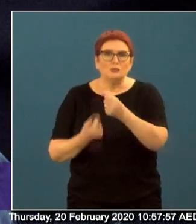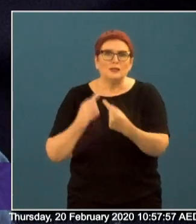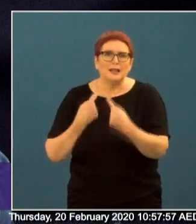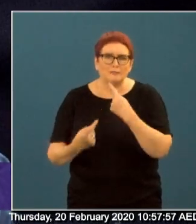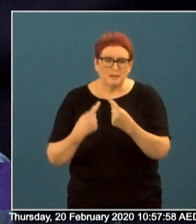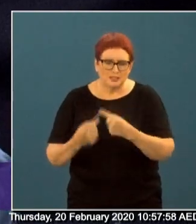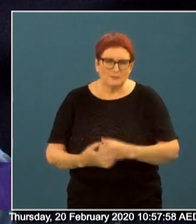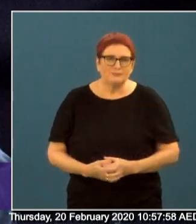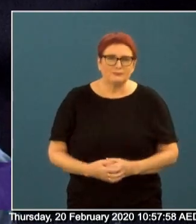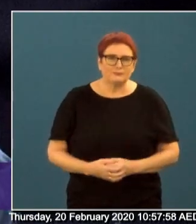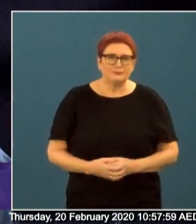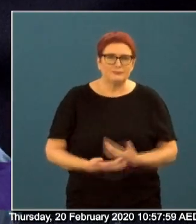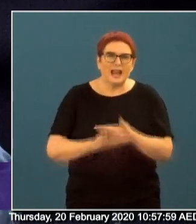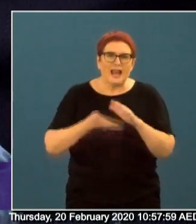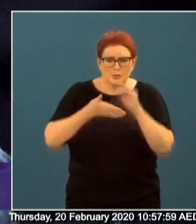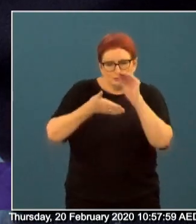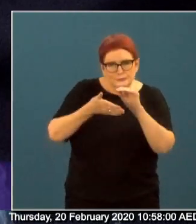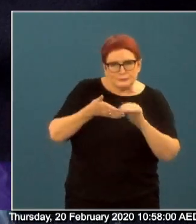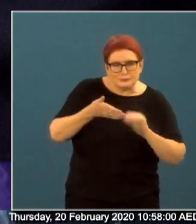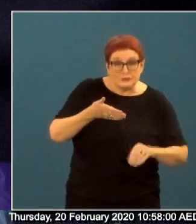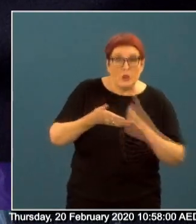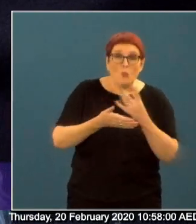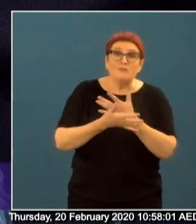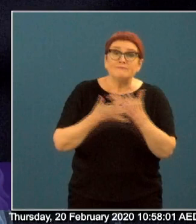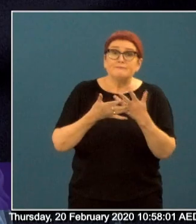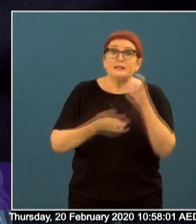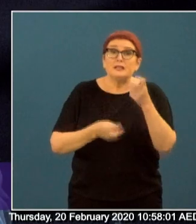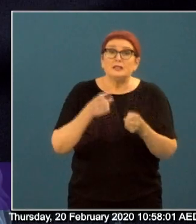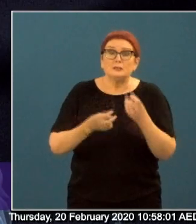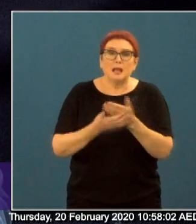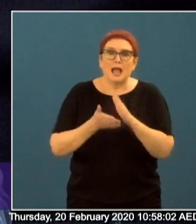One of the significant issues is that the way we define autism has